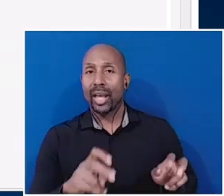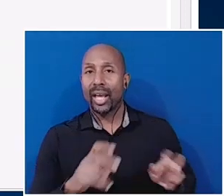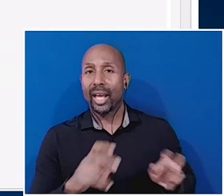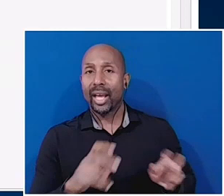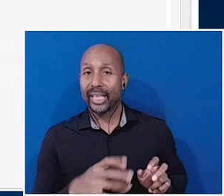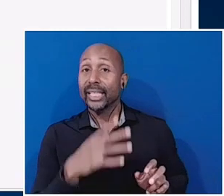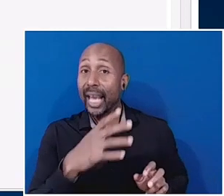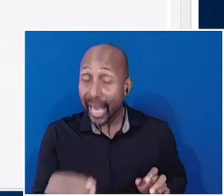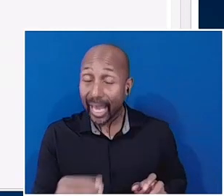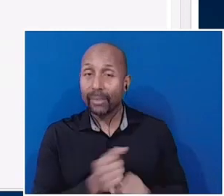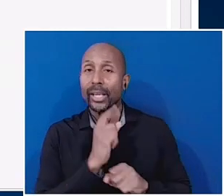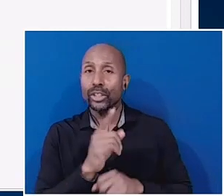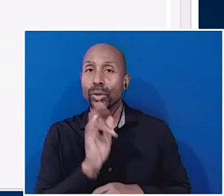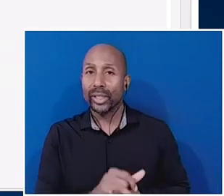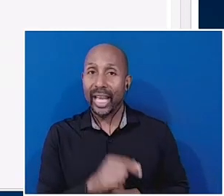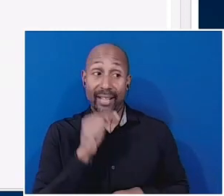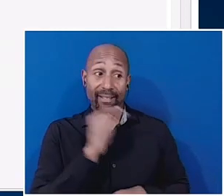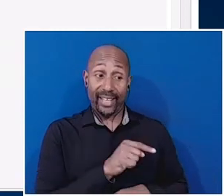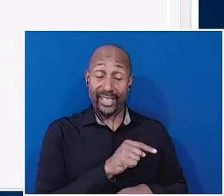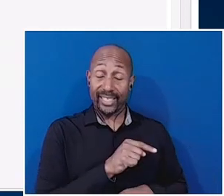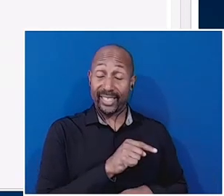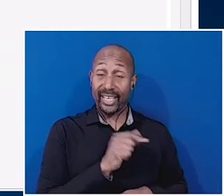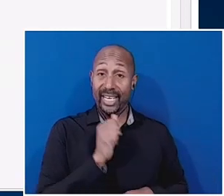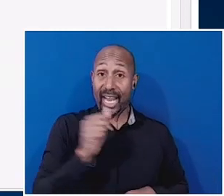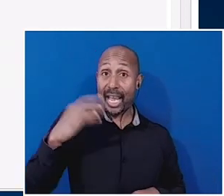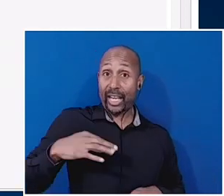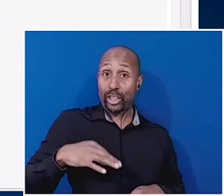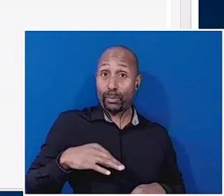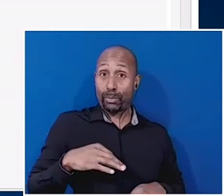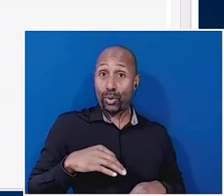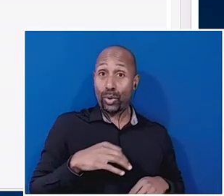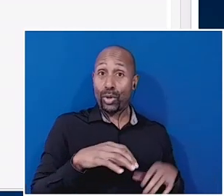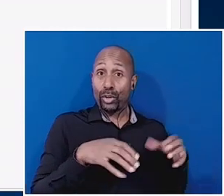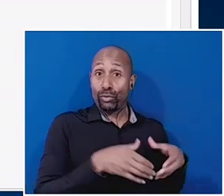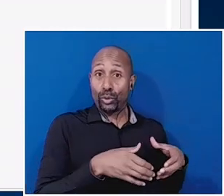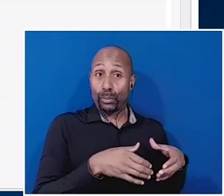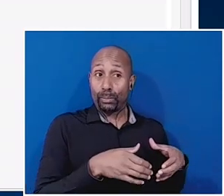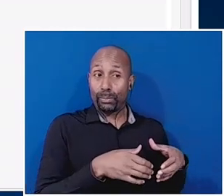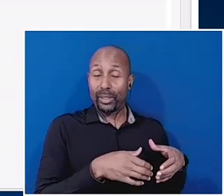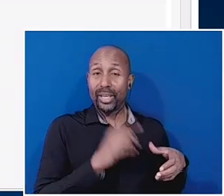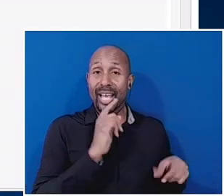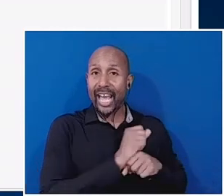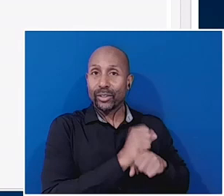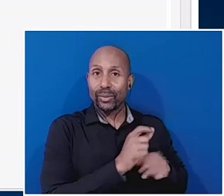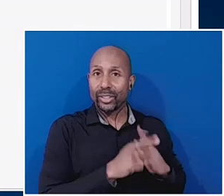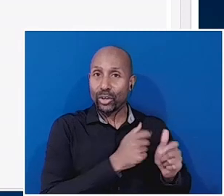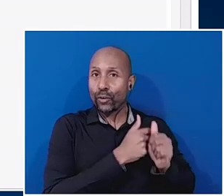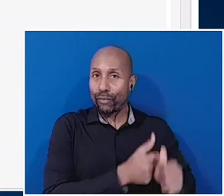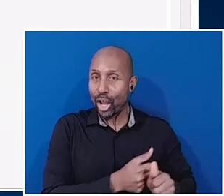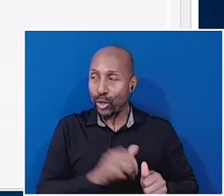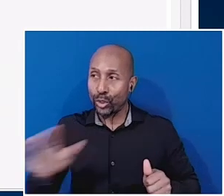ineligible entity is complying with the expectations that you have for the accreditors? Should we just rely on the